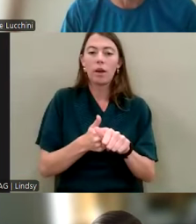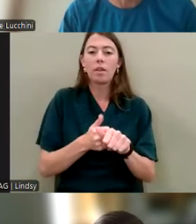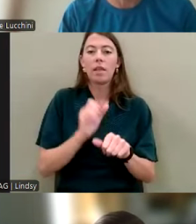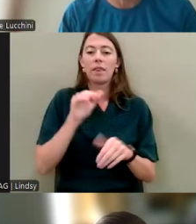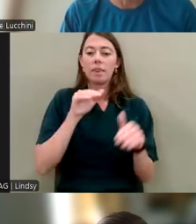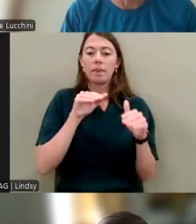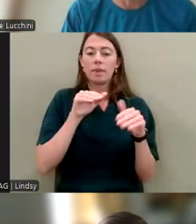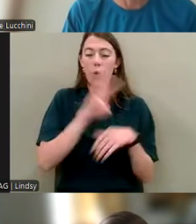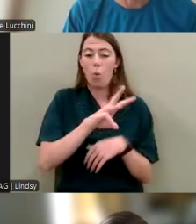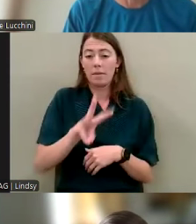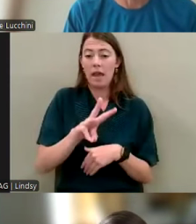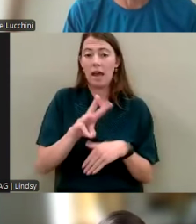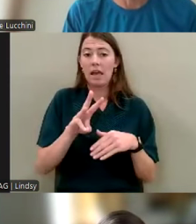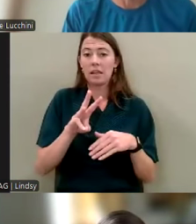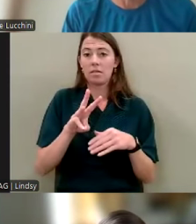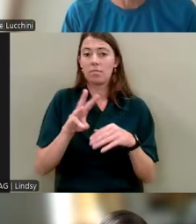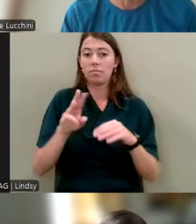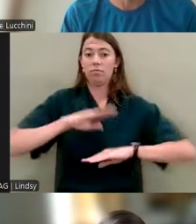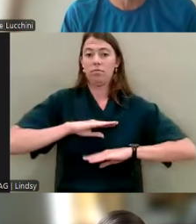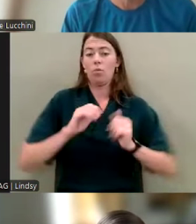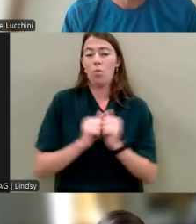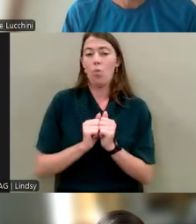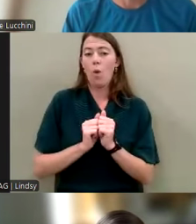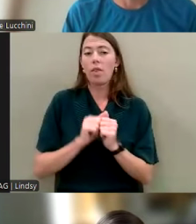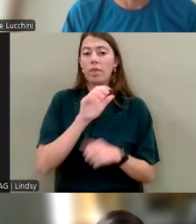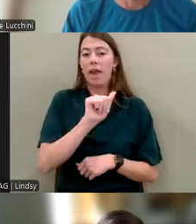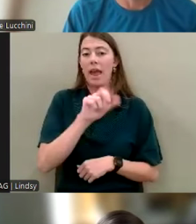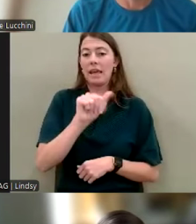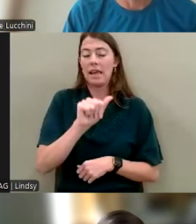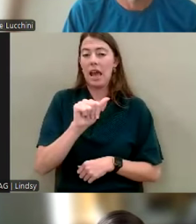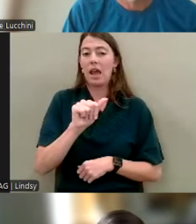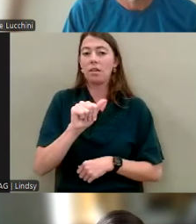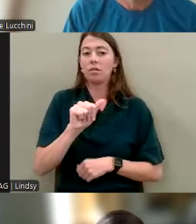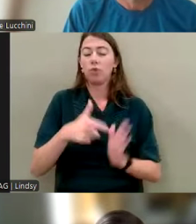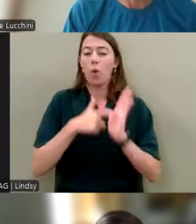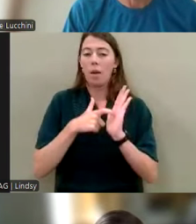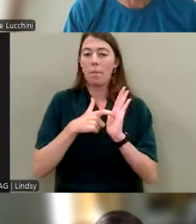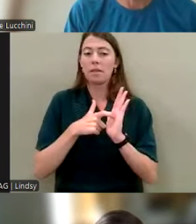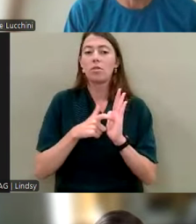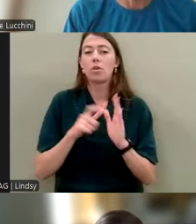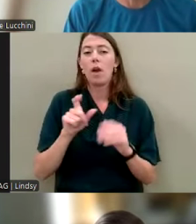Guideline, maybe being able to explain what has been done in order to confirm that the